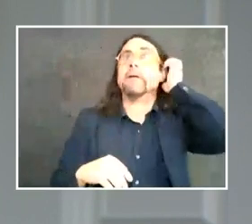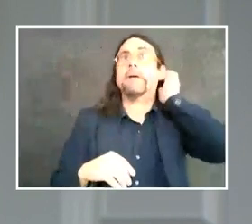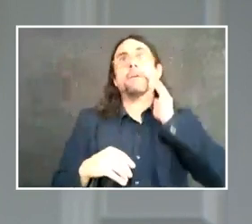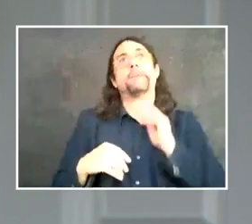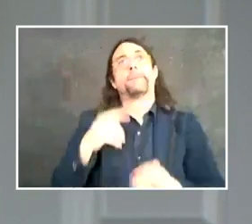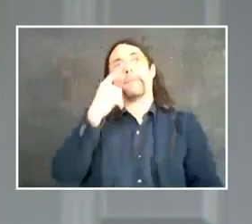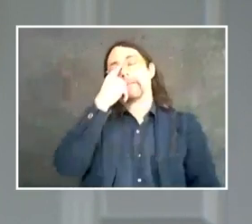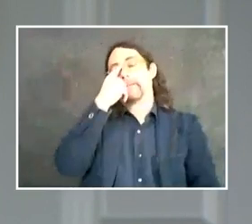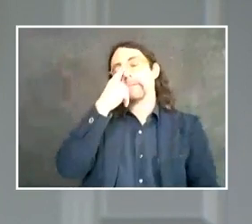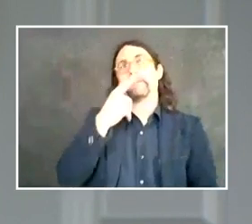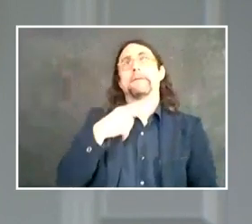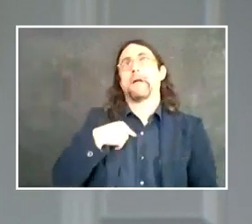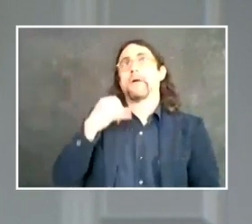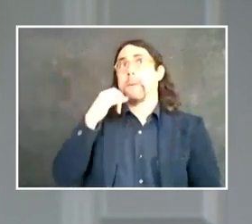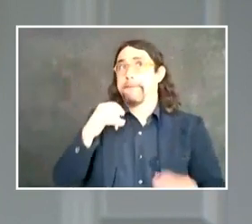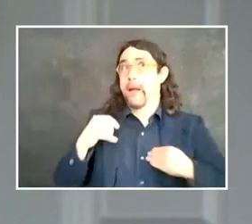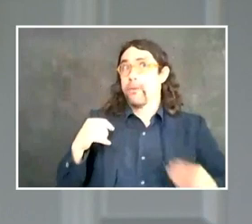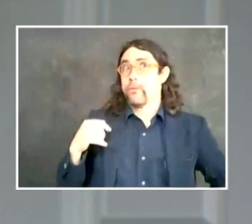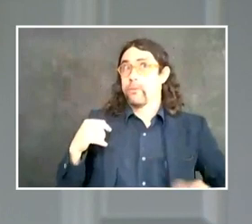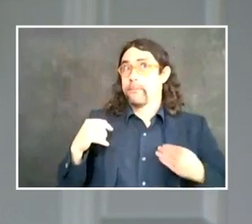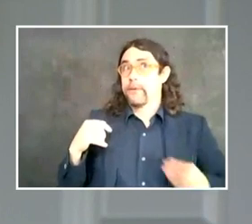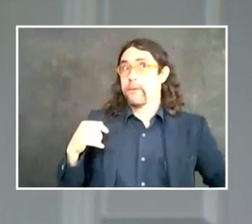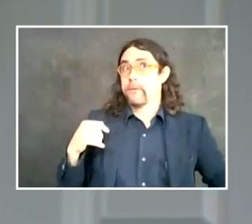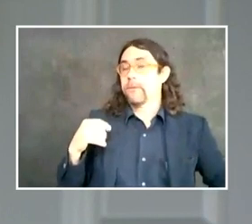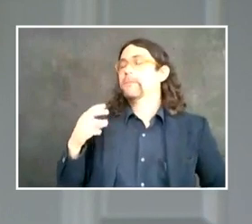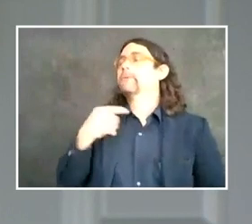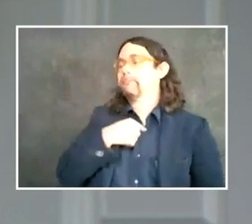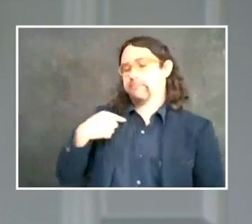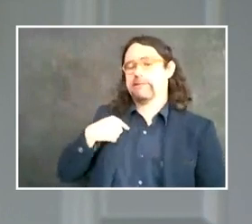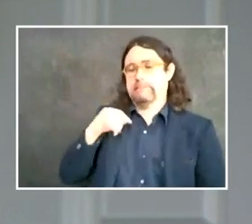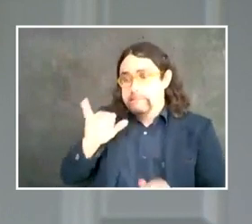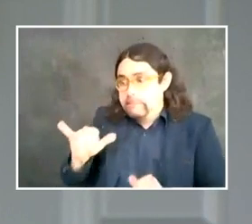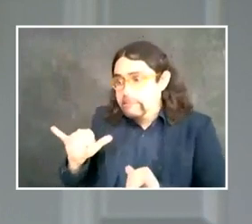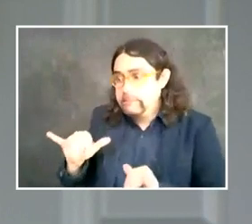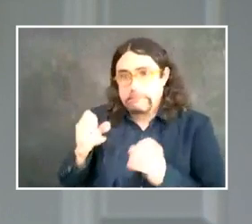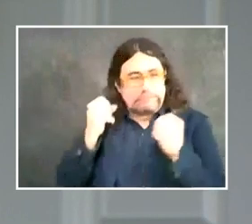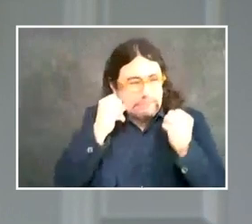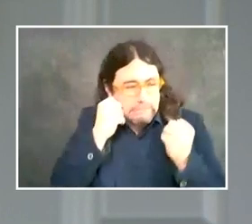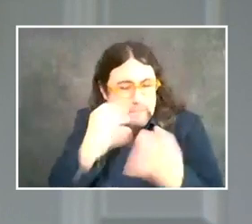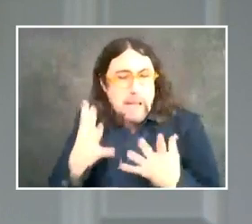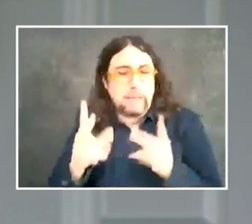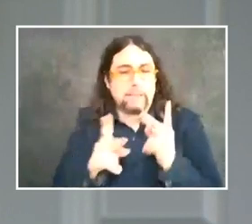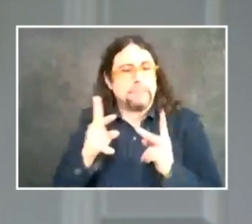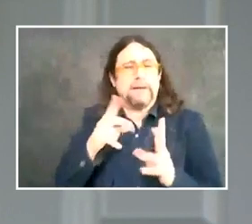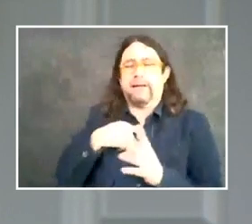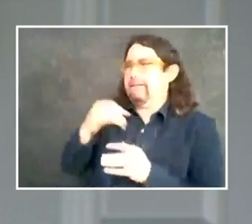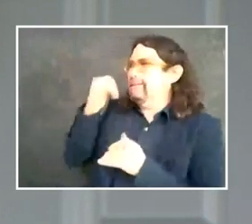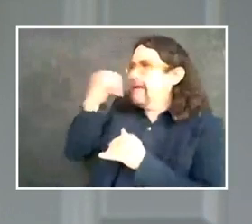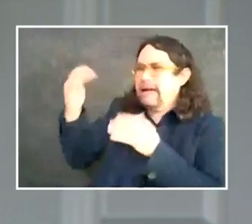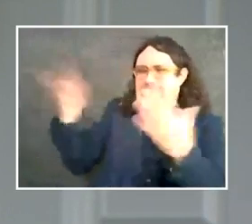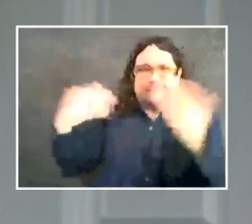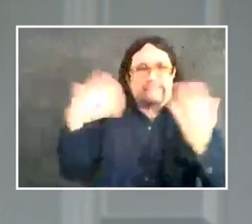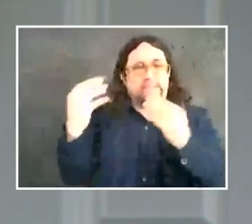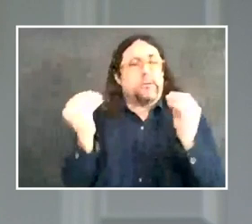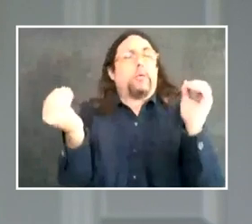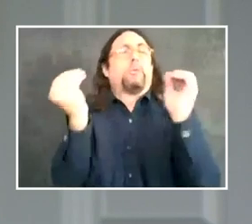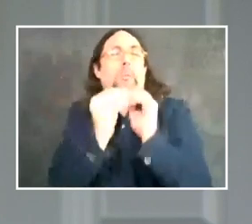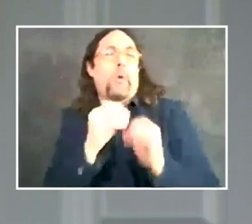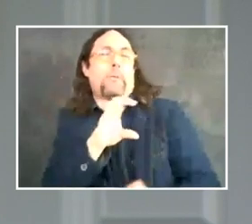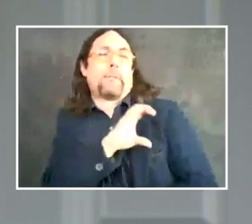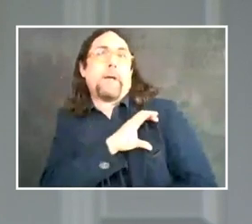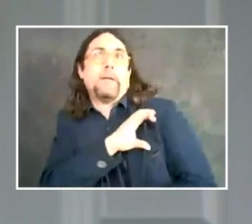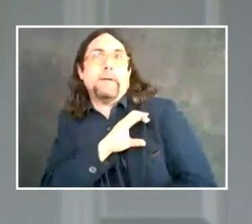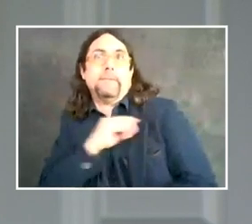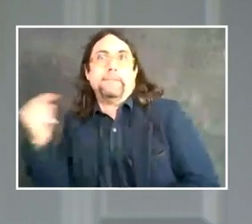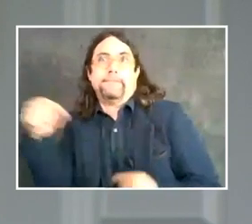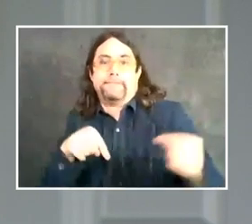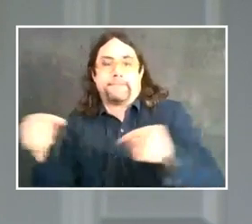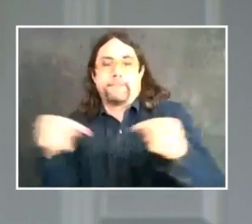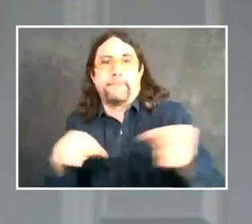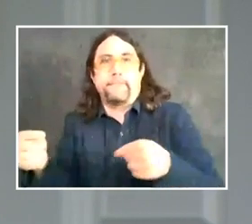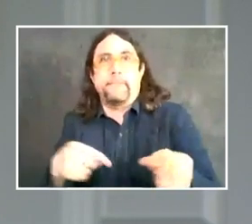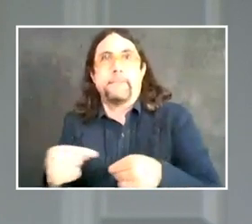THE UPPER ETCHLON OF THE NYPD.